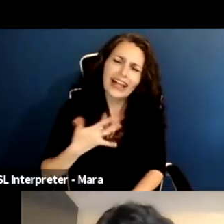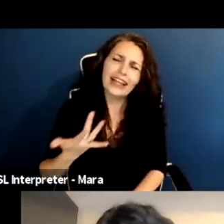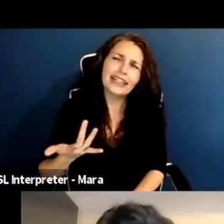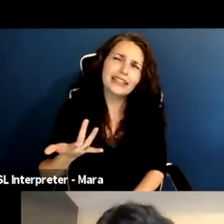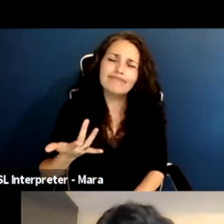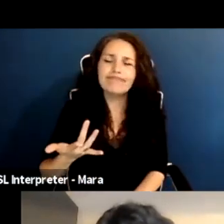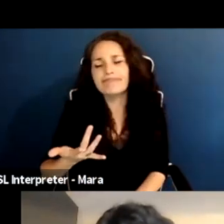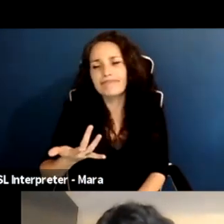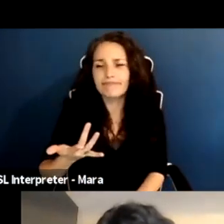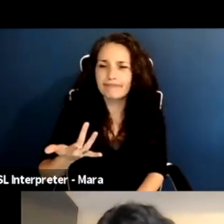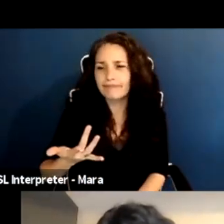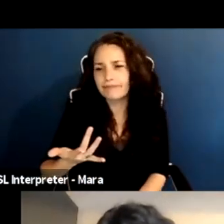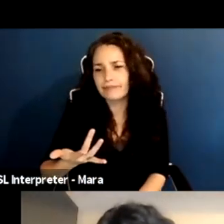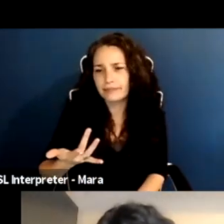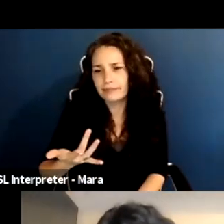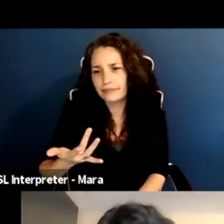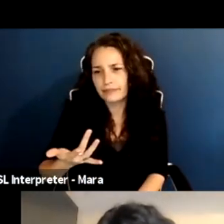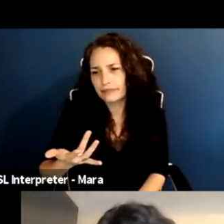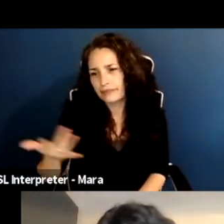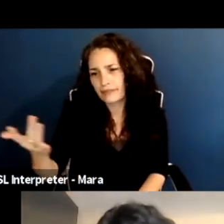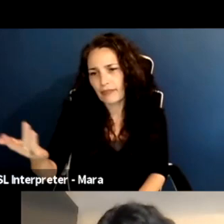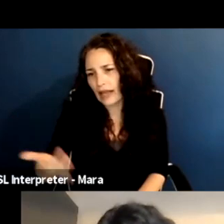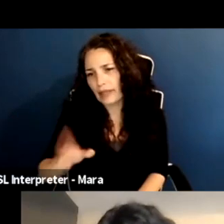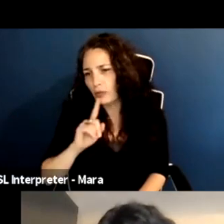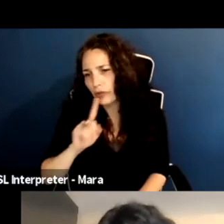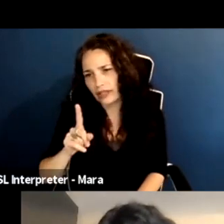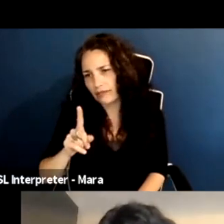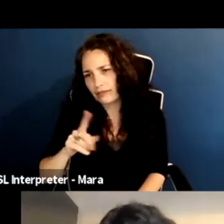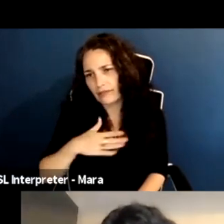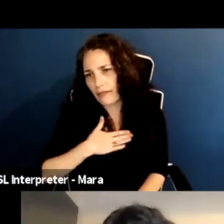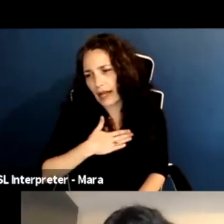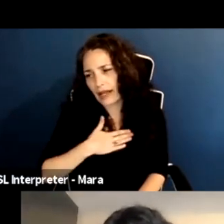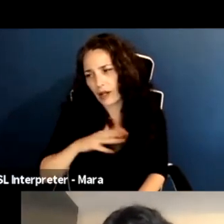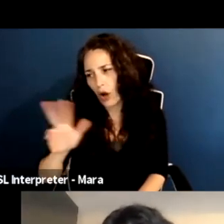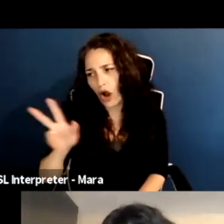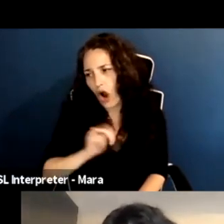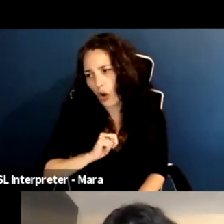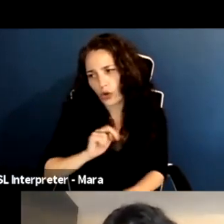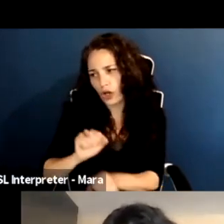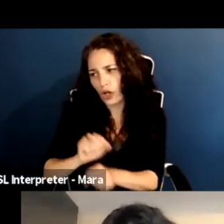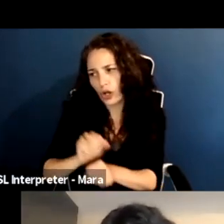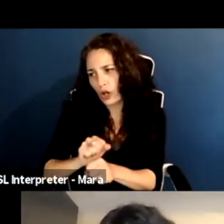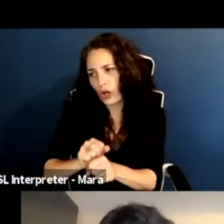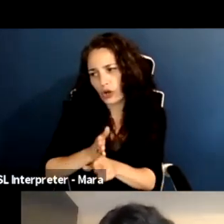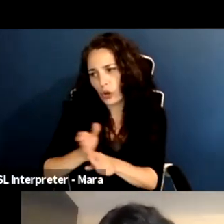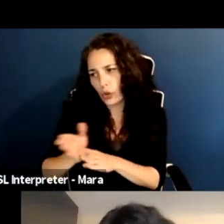even just my own career has been really special to me. Having a moment, Impact takes a really long time